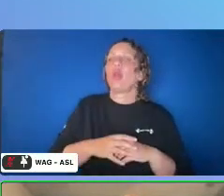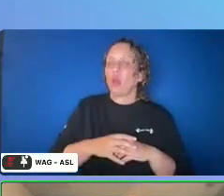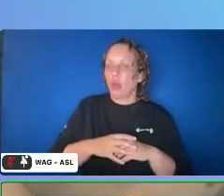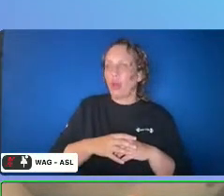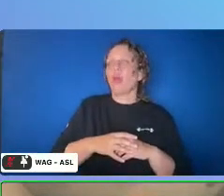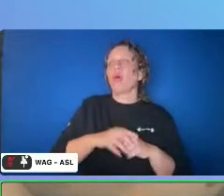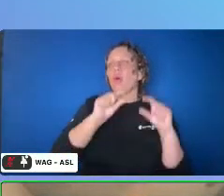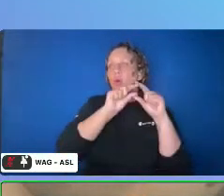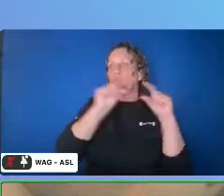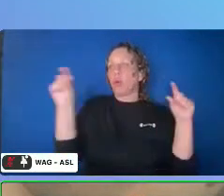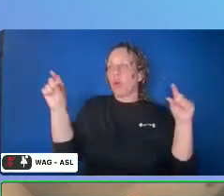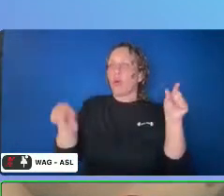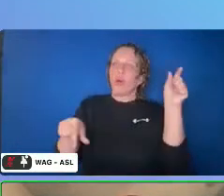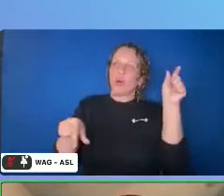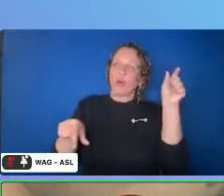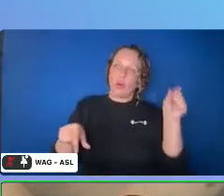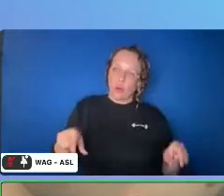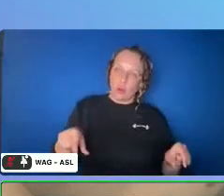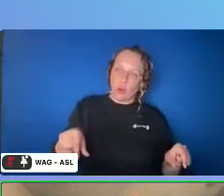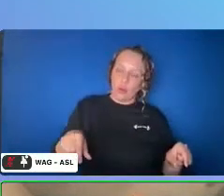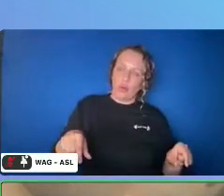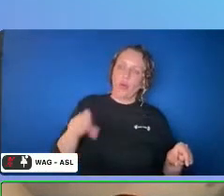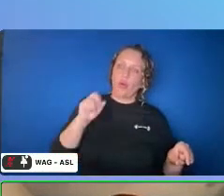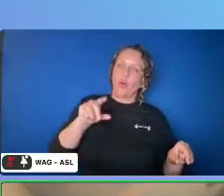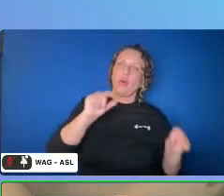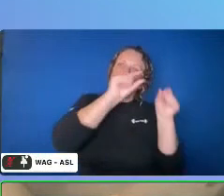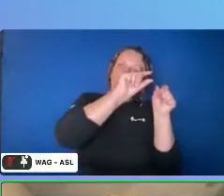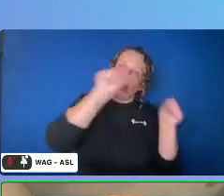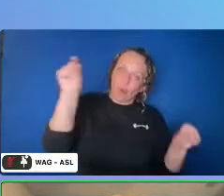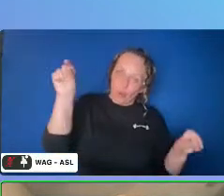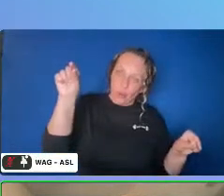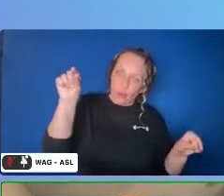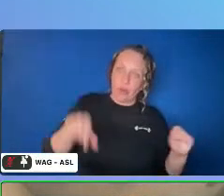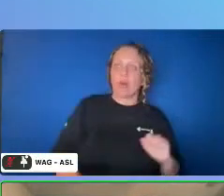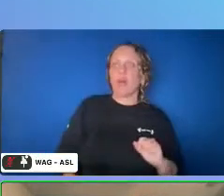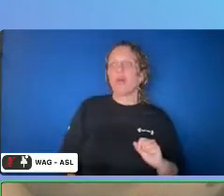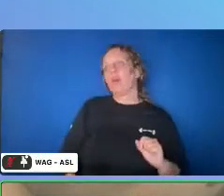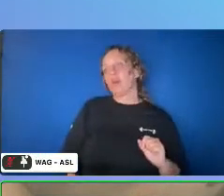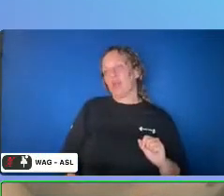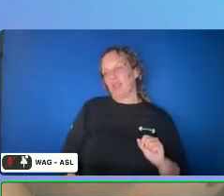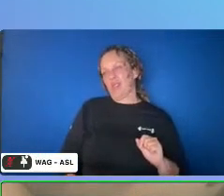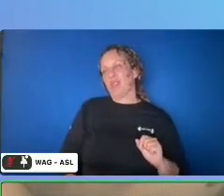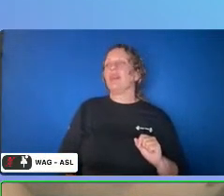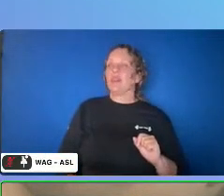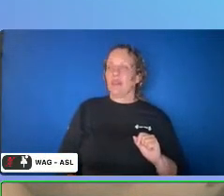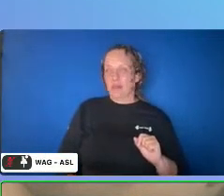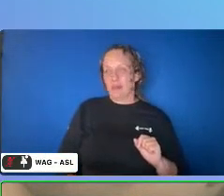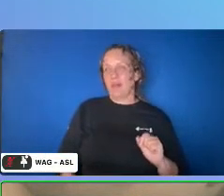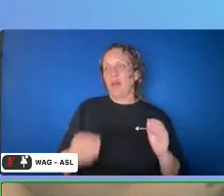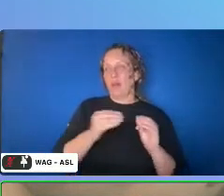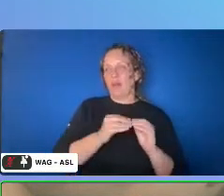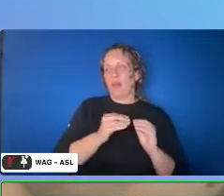a table with one column of headers, a table with one header row and one header column. And then some of the more complicated table types,